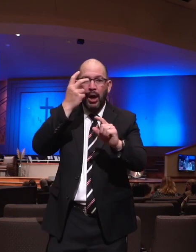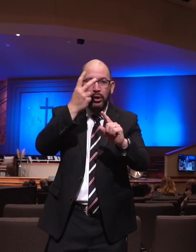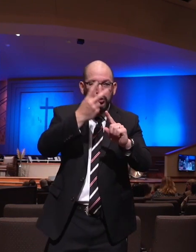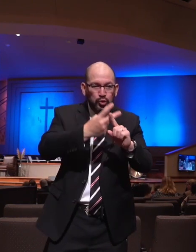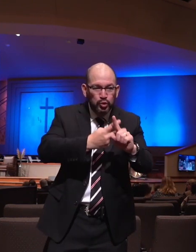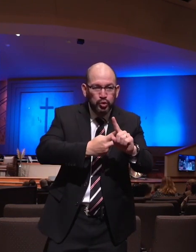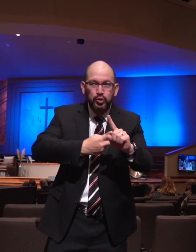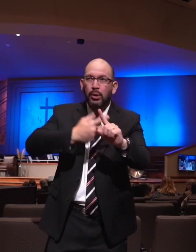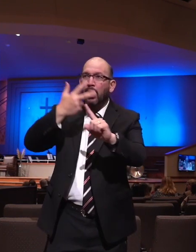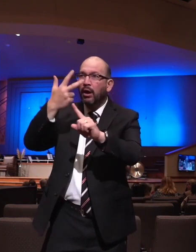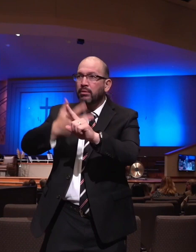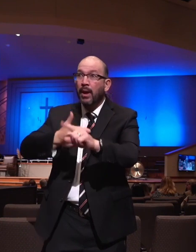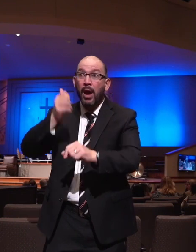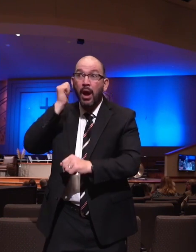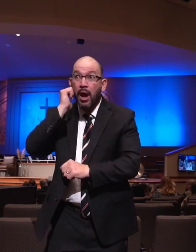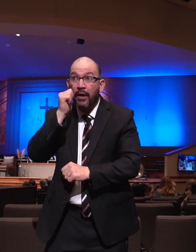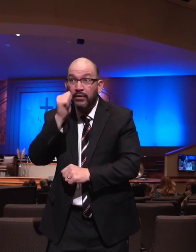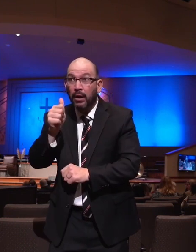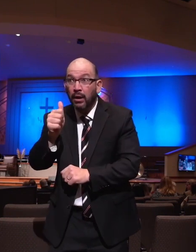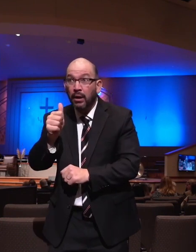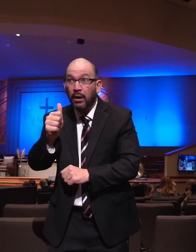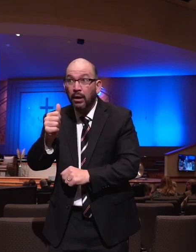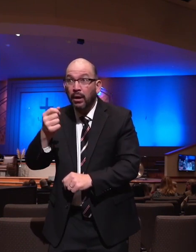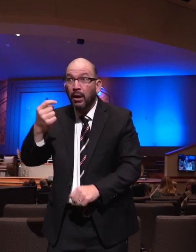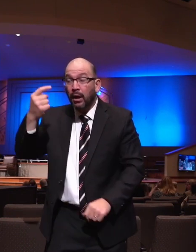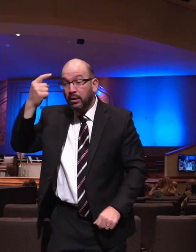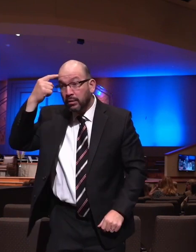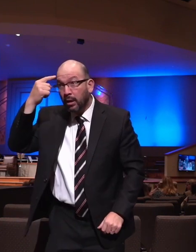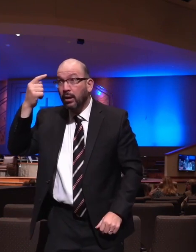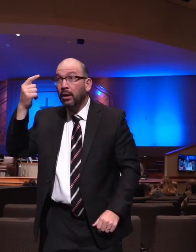I think when I went to bed at night I had a chainsaw in my hand